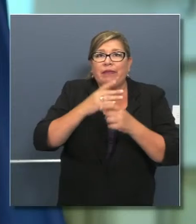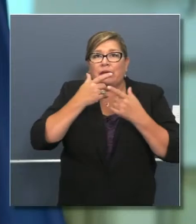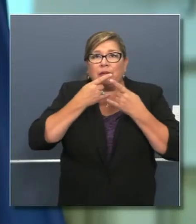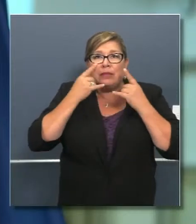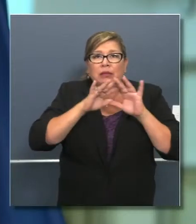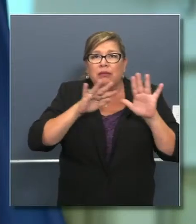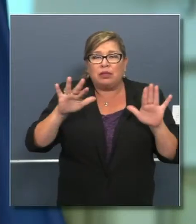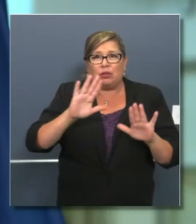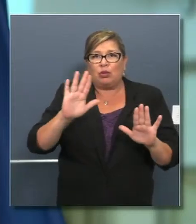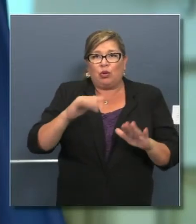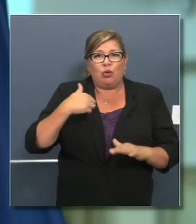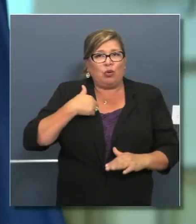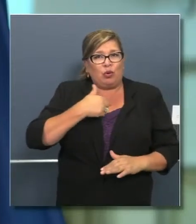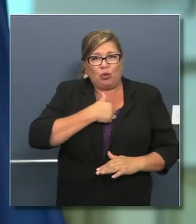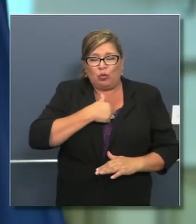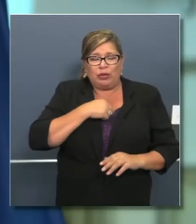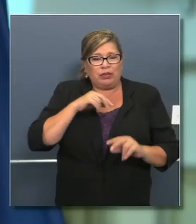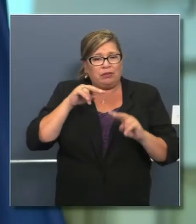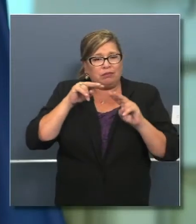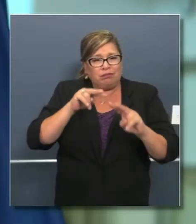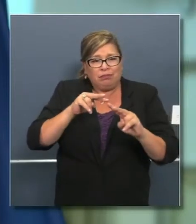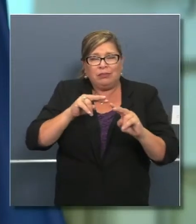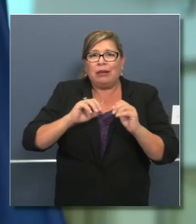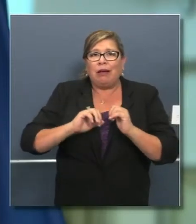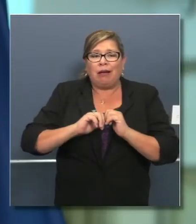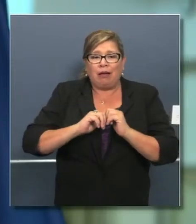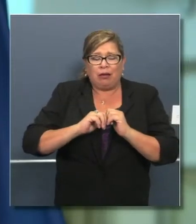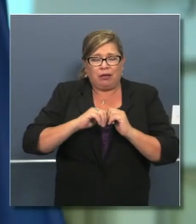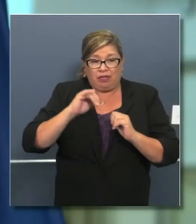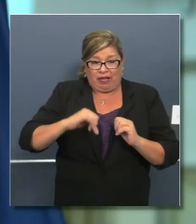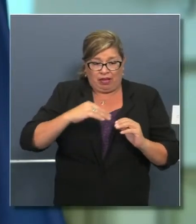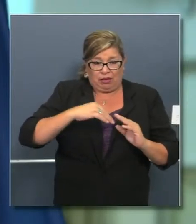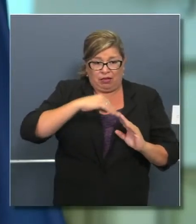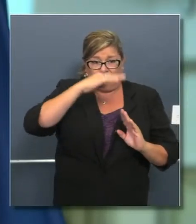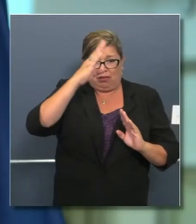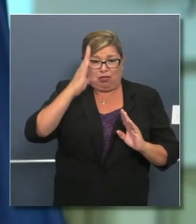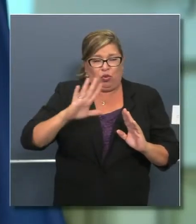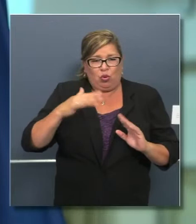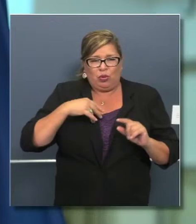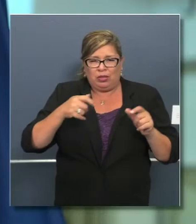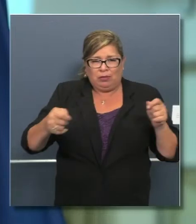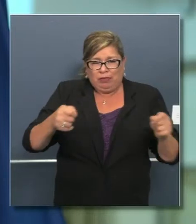able to crush that curve but we made it crystal clear throughout we were extending that curve in